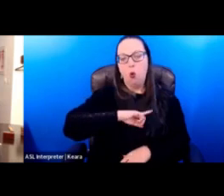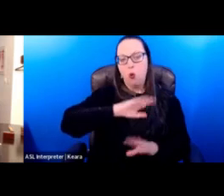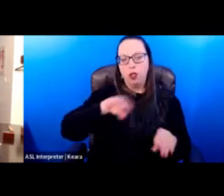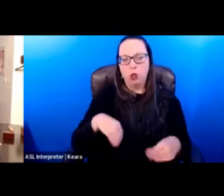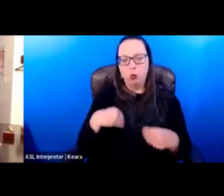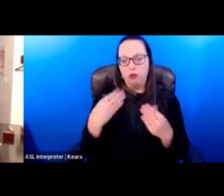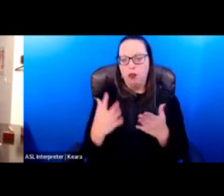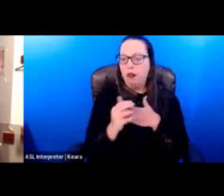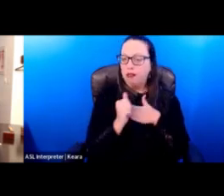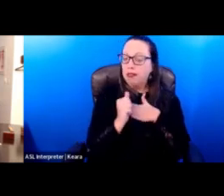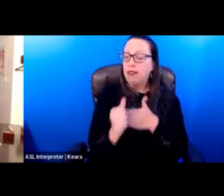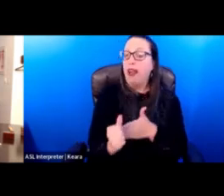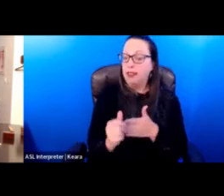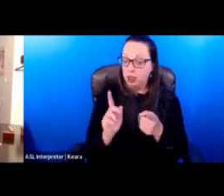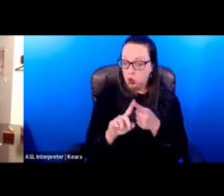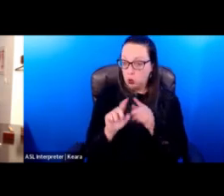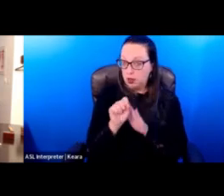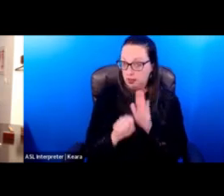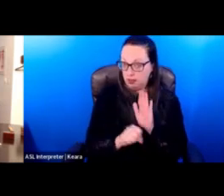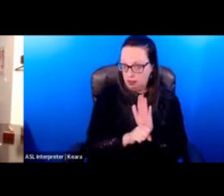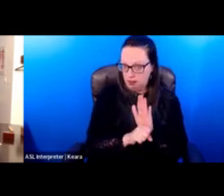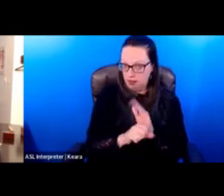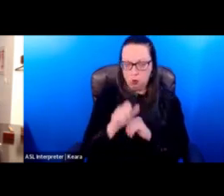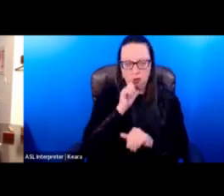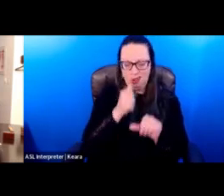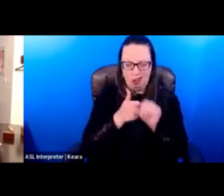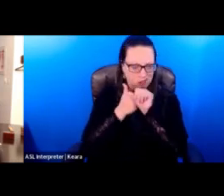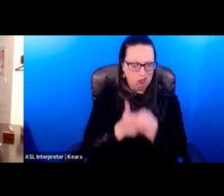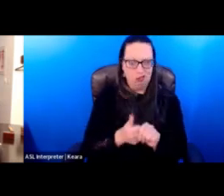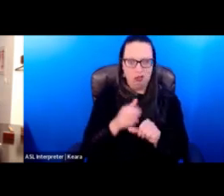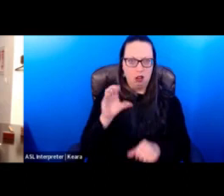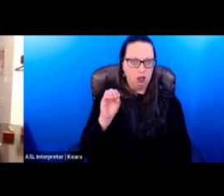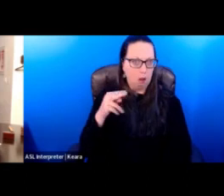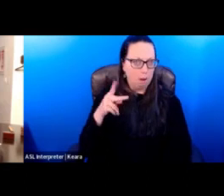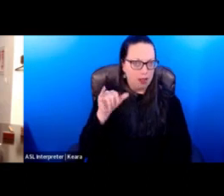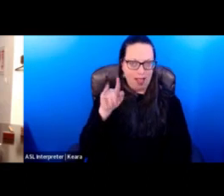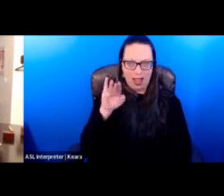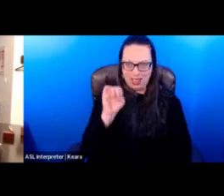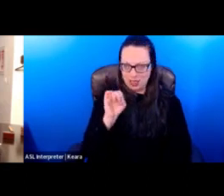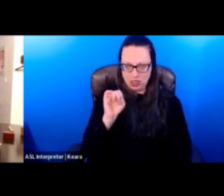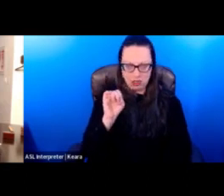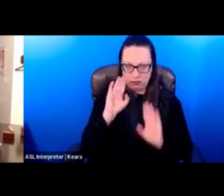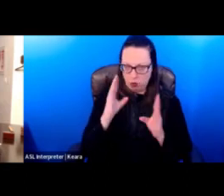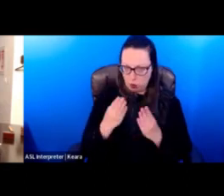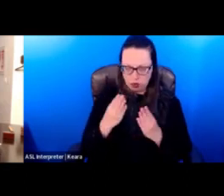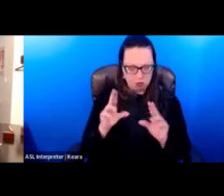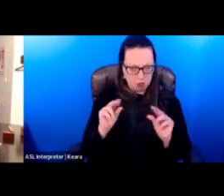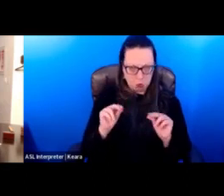guidance to states we're not a compliance oriented entity at all, we actually work in partnership with states and